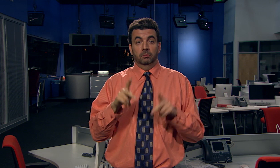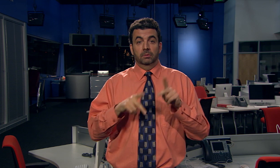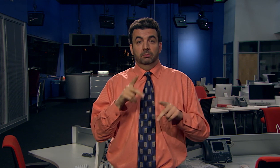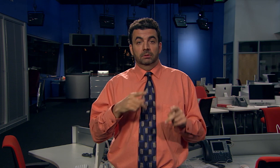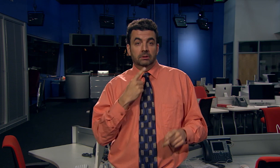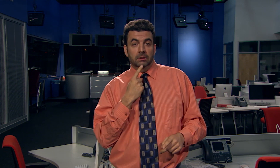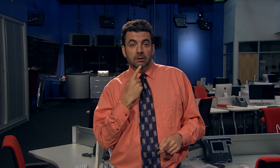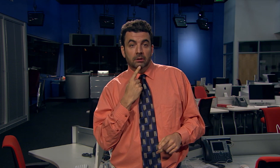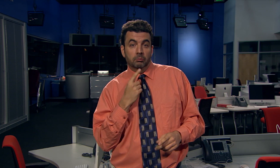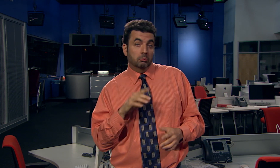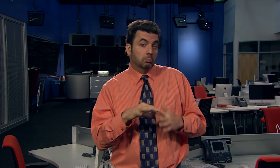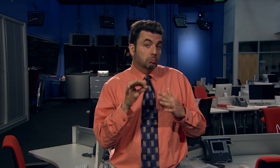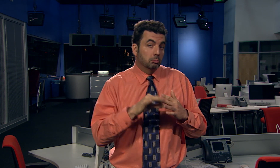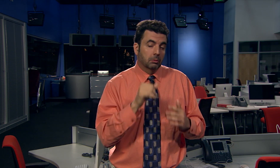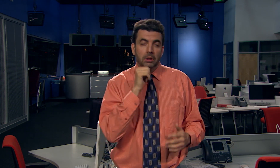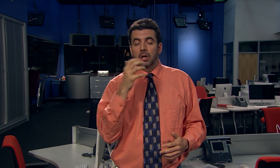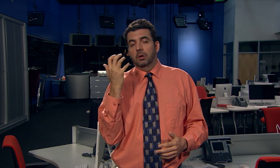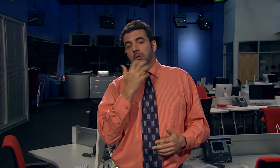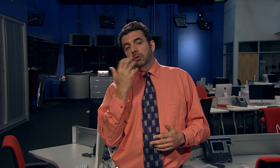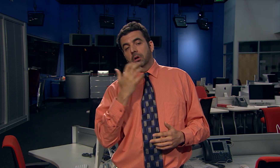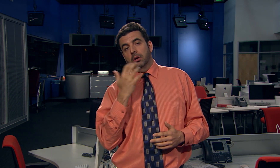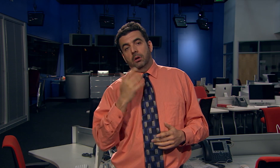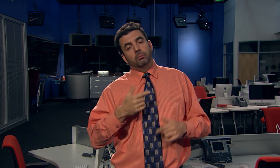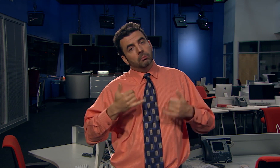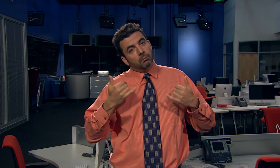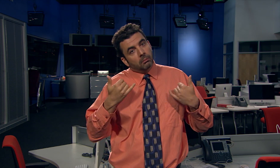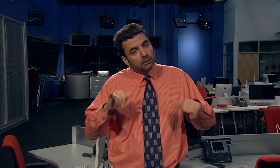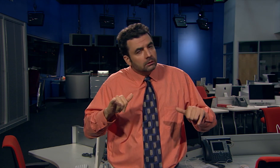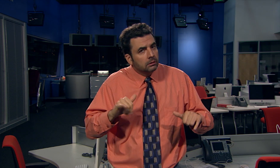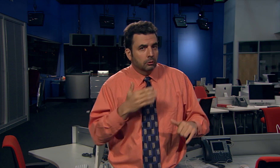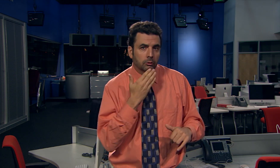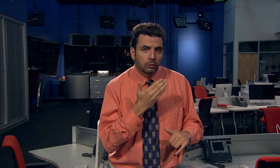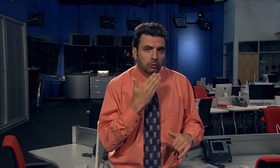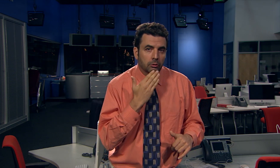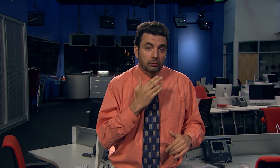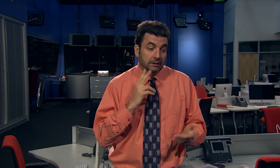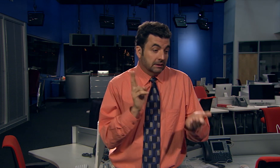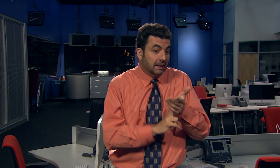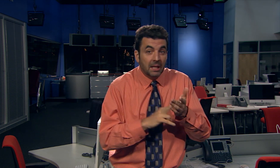EXPERTS SAY THEIR CHOICES MAY NOT HAVE BEEN THE BEST BUT THEY ARE SOLID PICKS. IT WAS